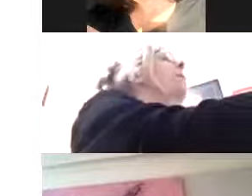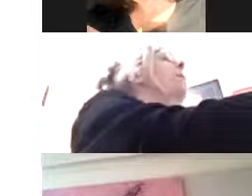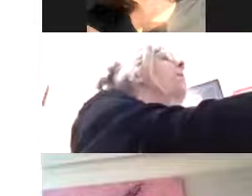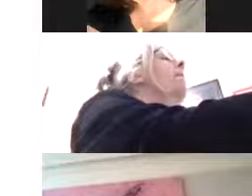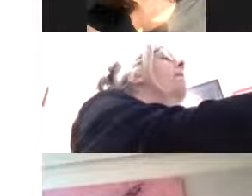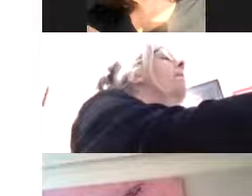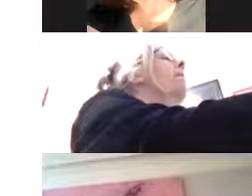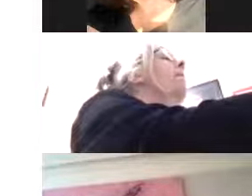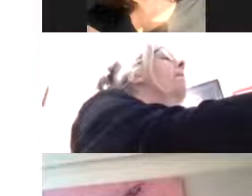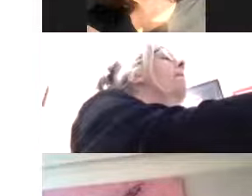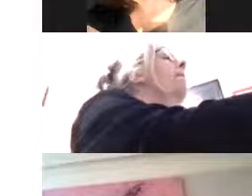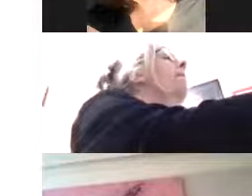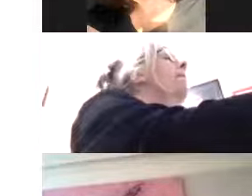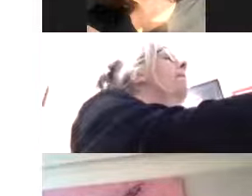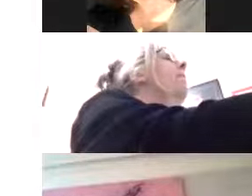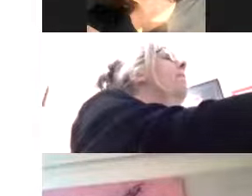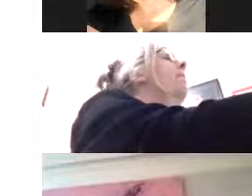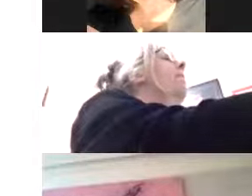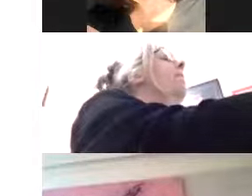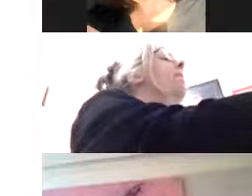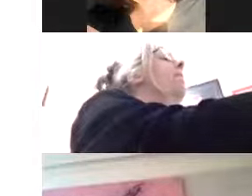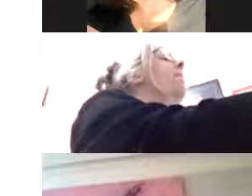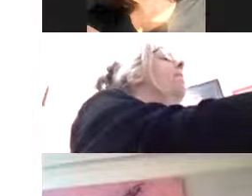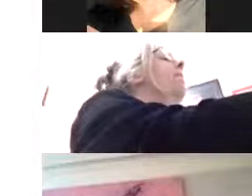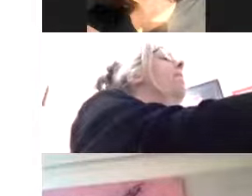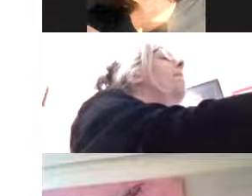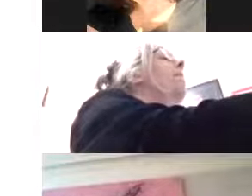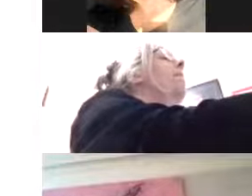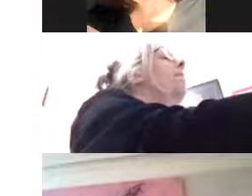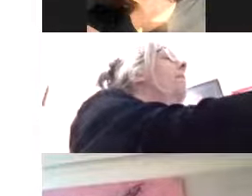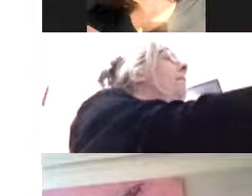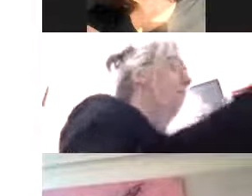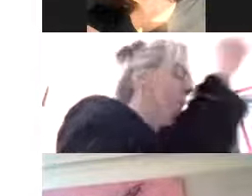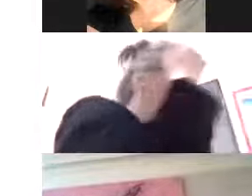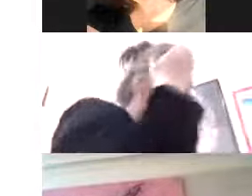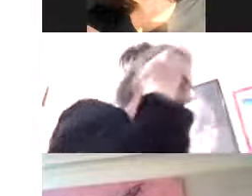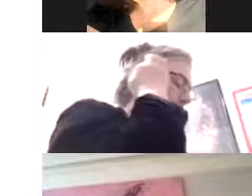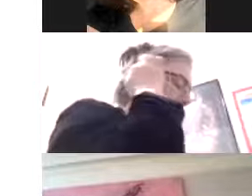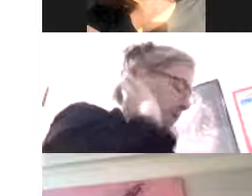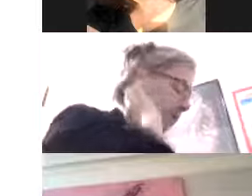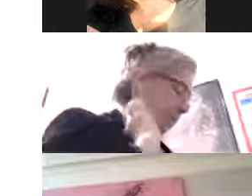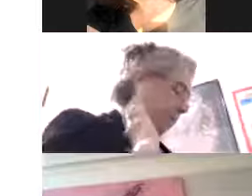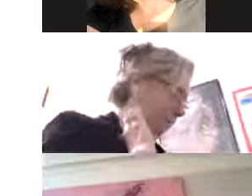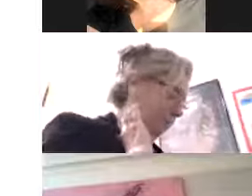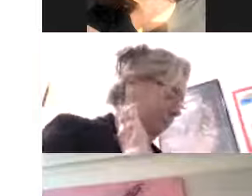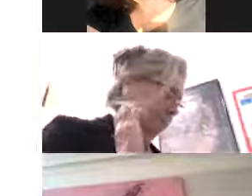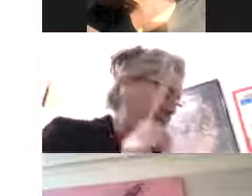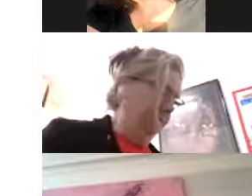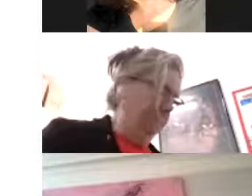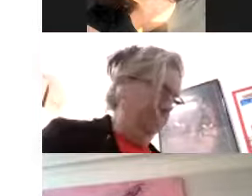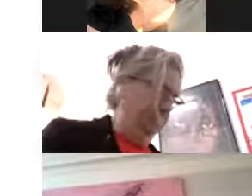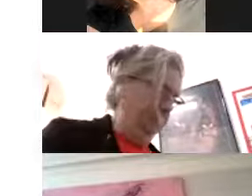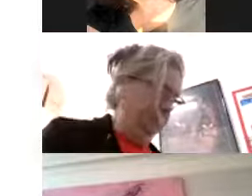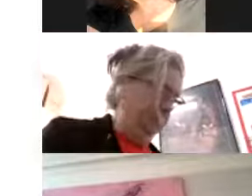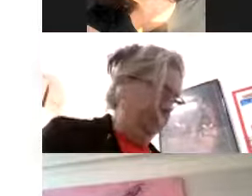those particular galleries who were in the plus tate network i think because it was like opening